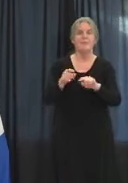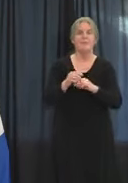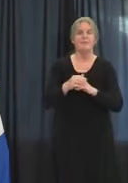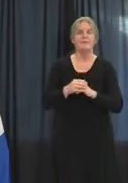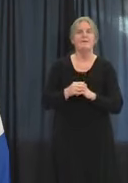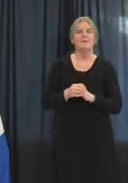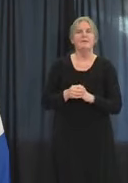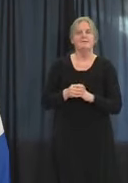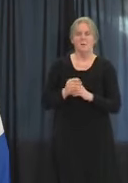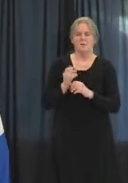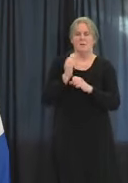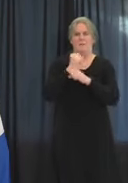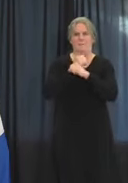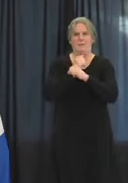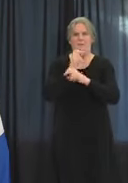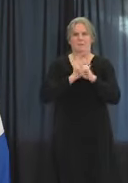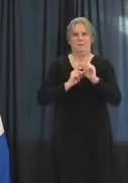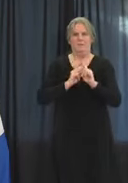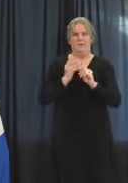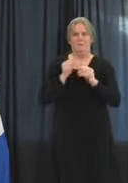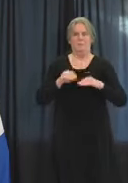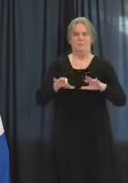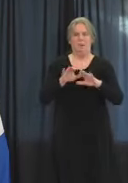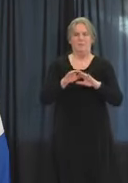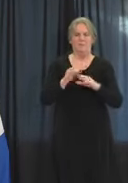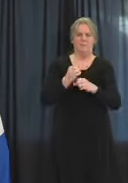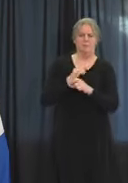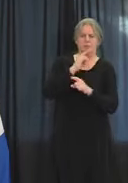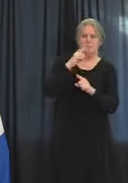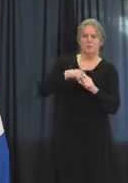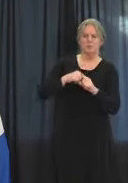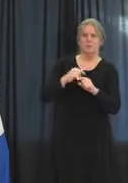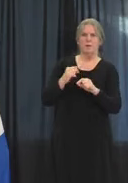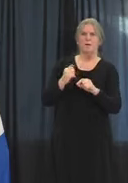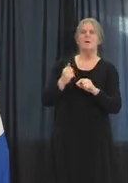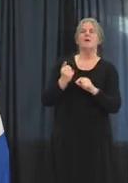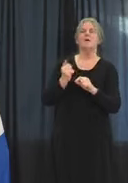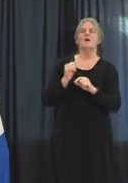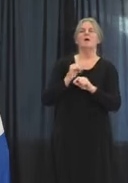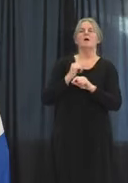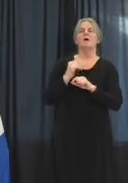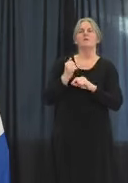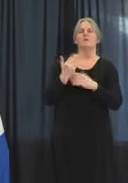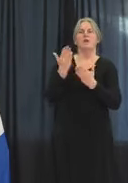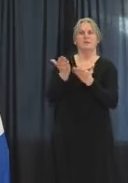situation to protect people and property, and ensure basic services.